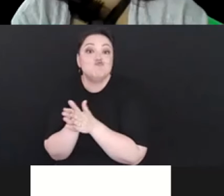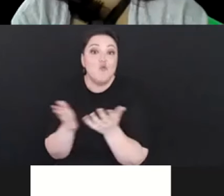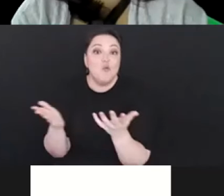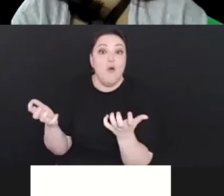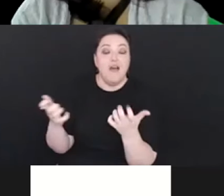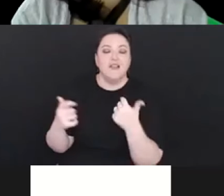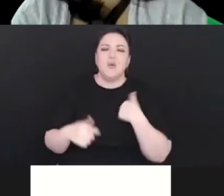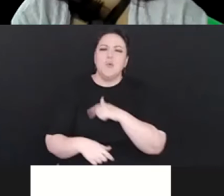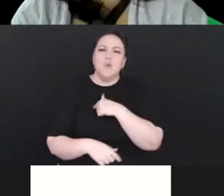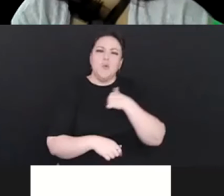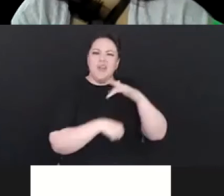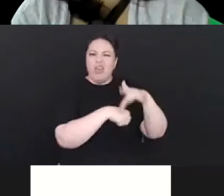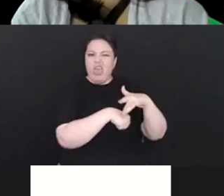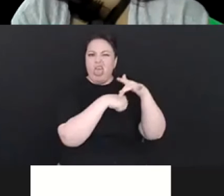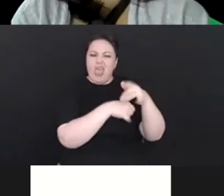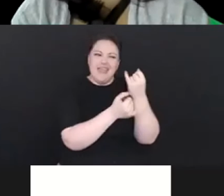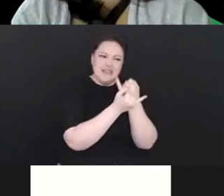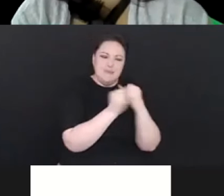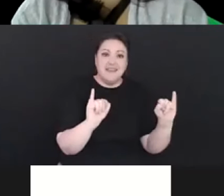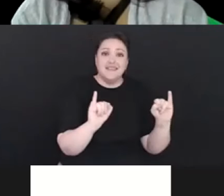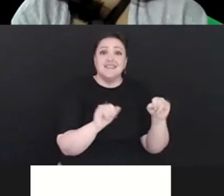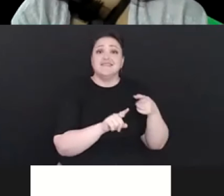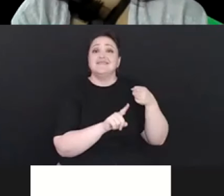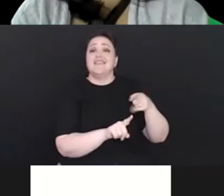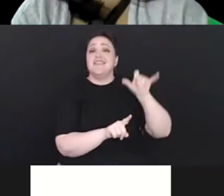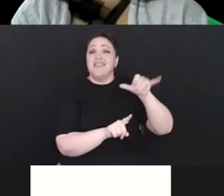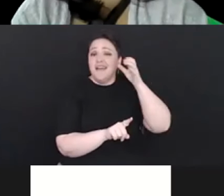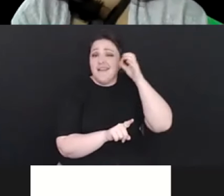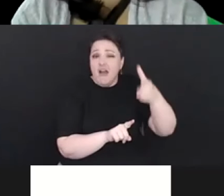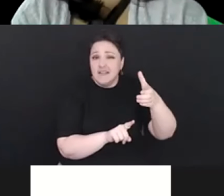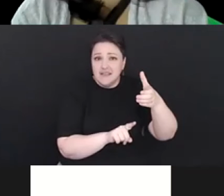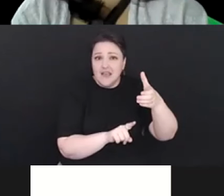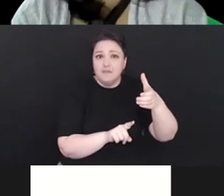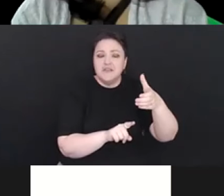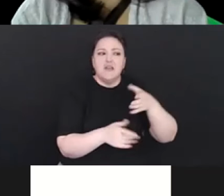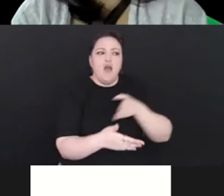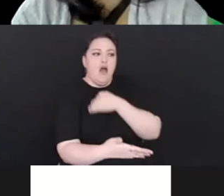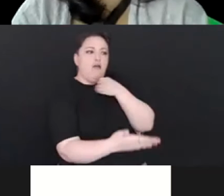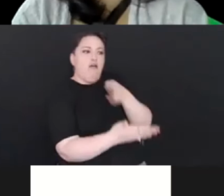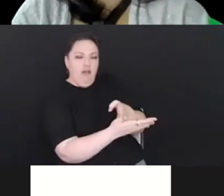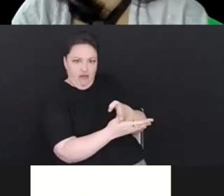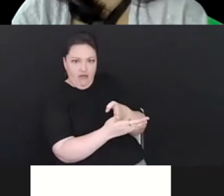and concepts of independence being, um, opposed by dependence rather than independence being